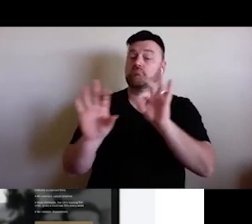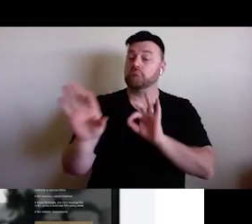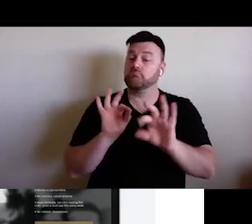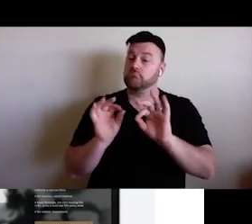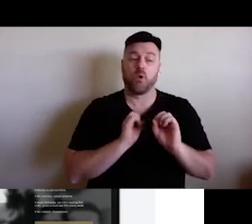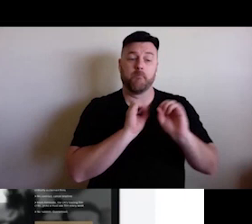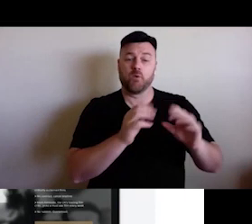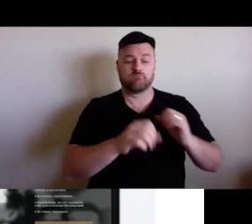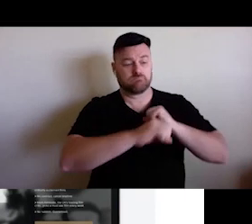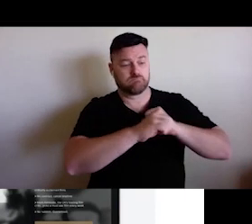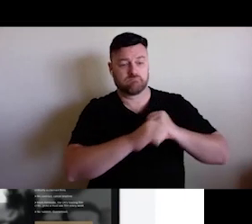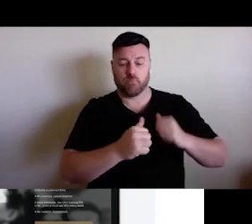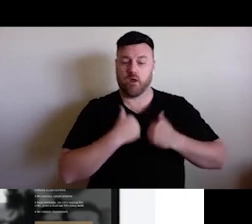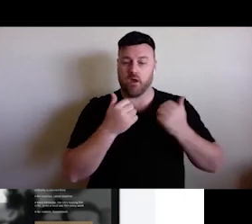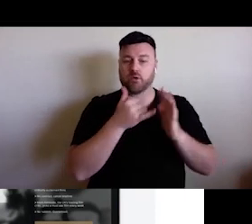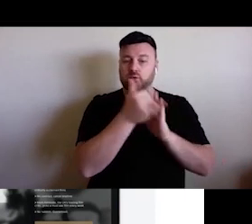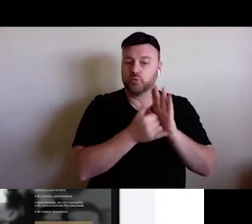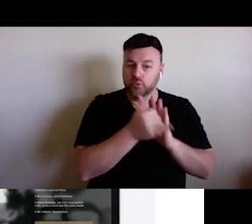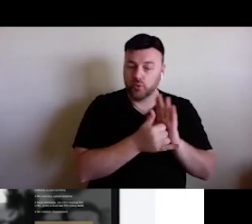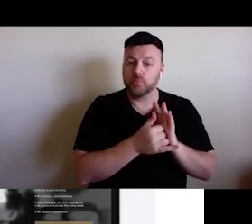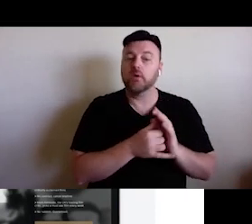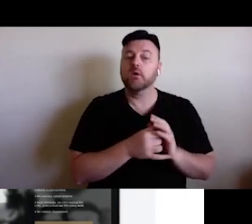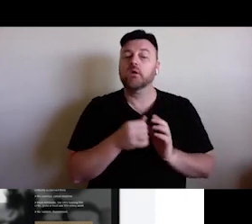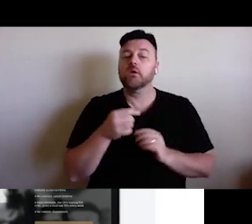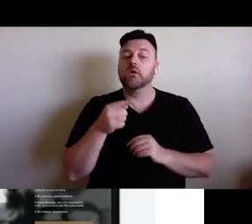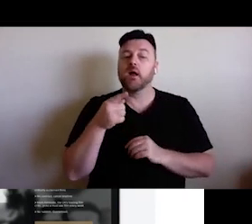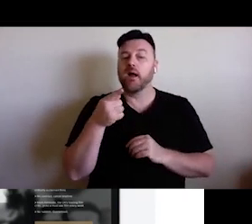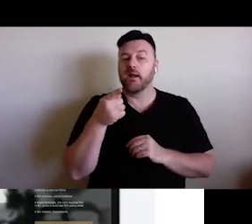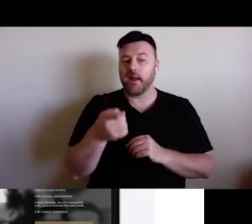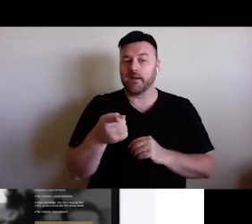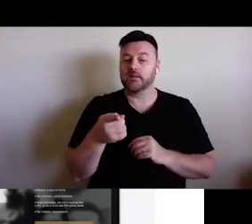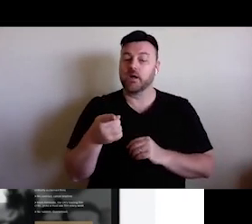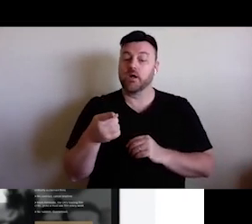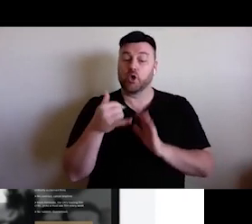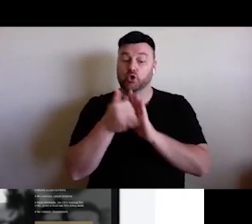takes 10% of commission on that. And if you are part of - as you probably